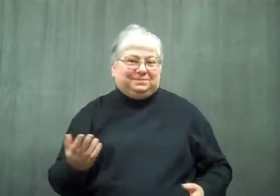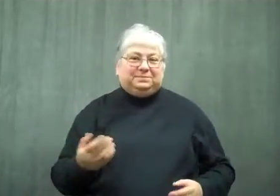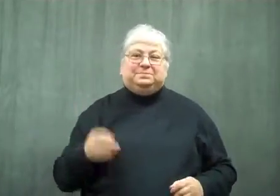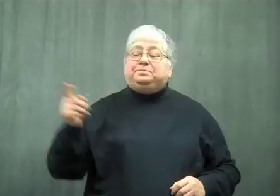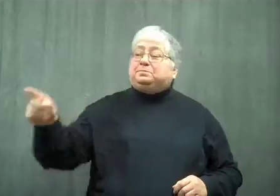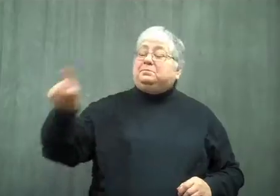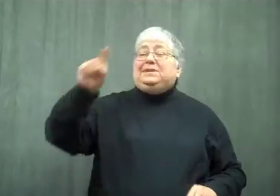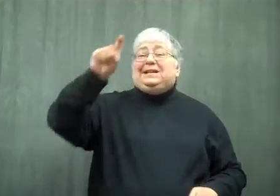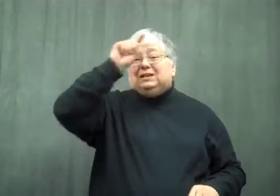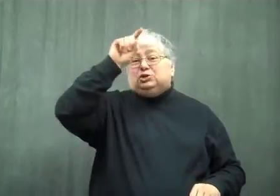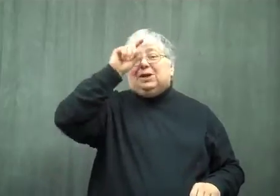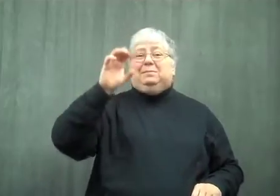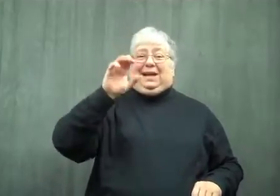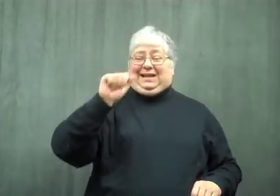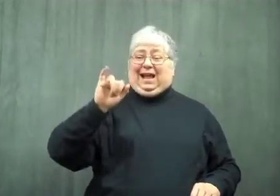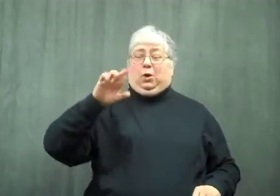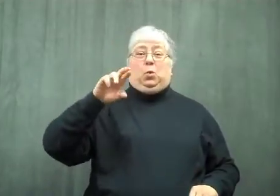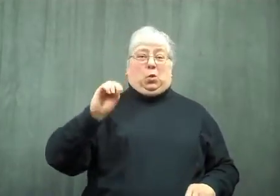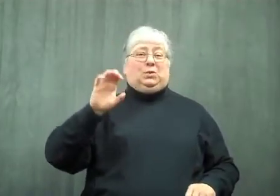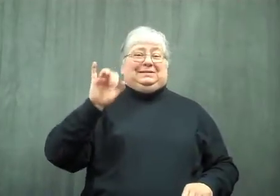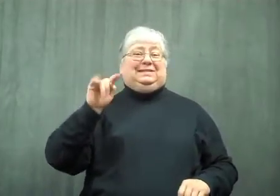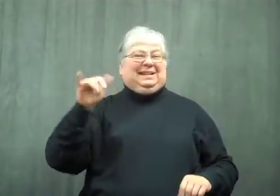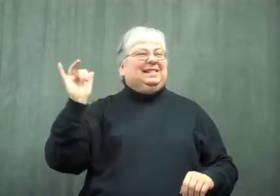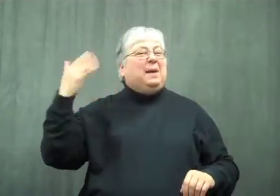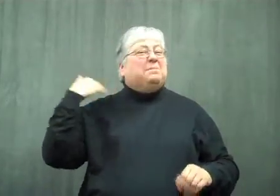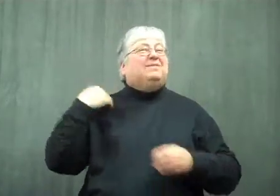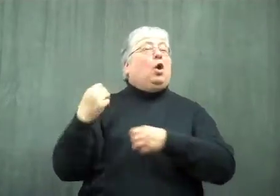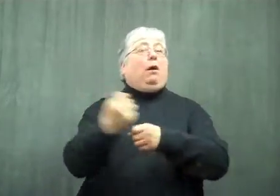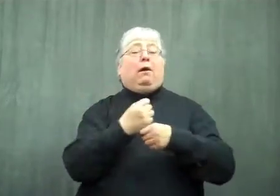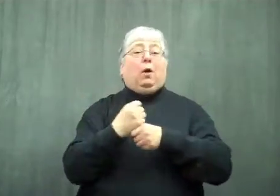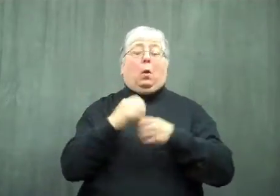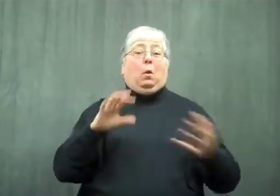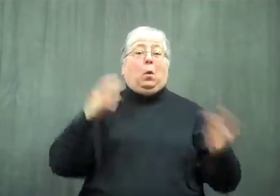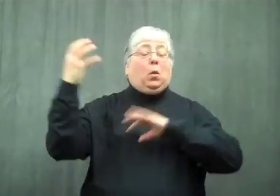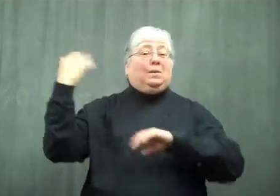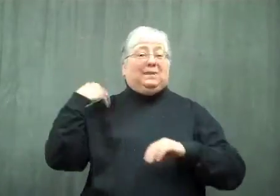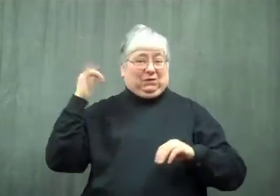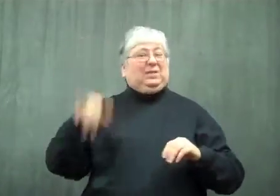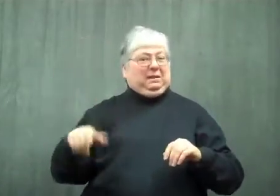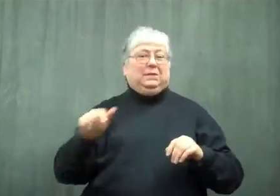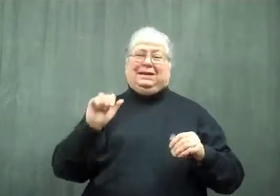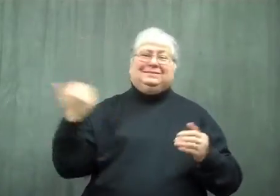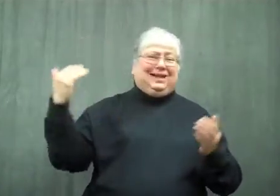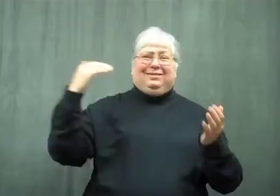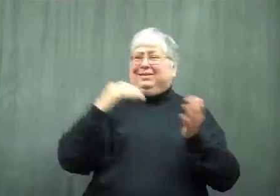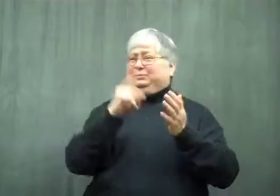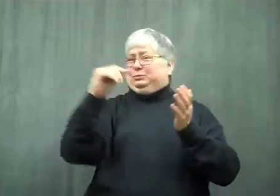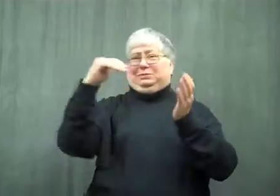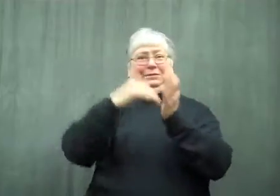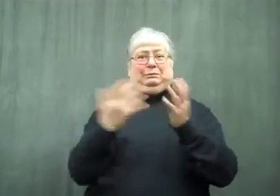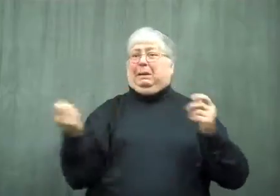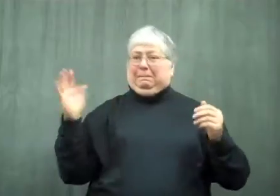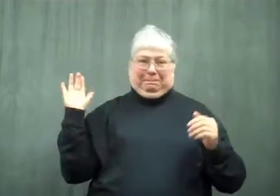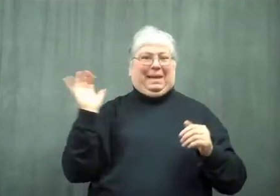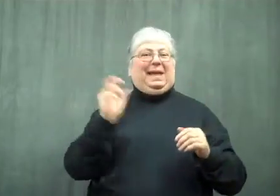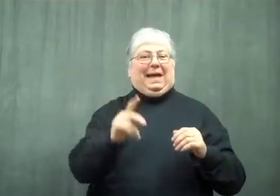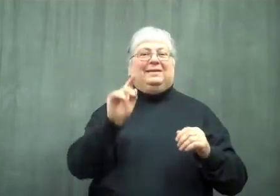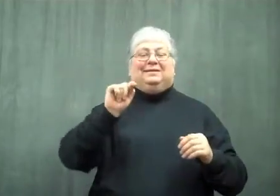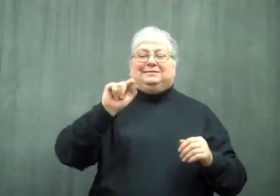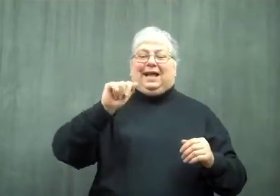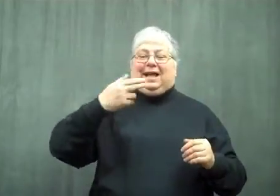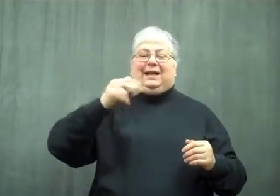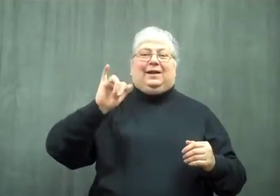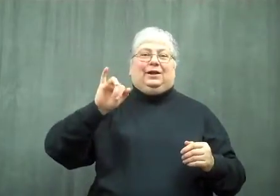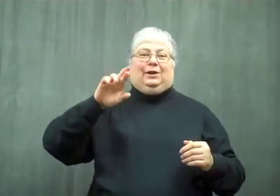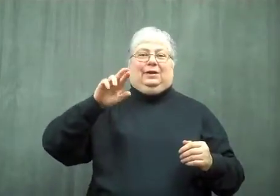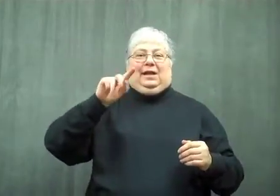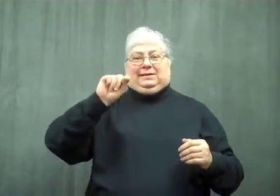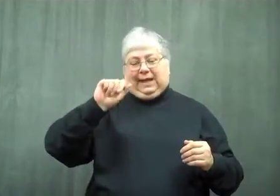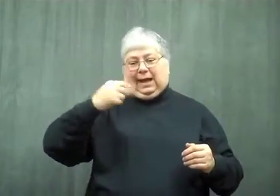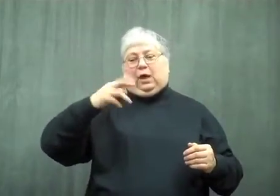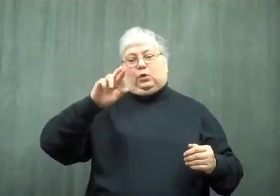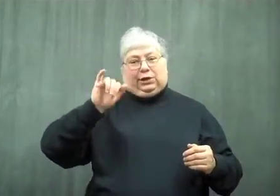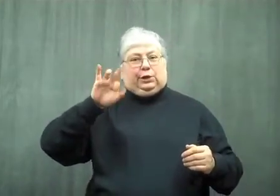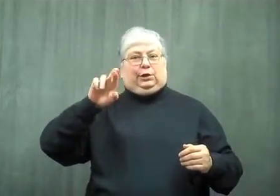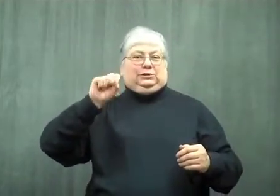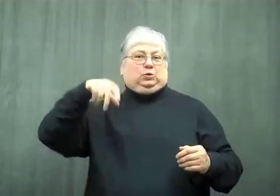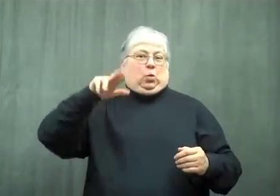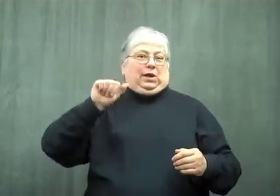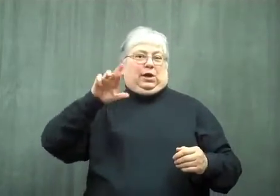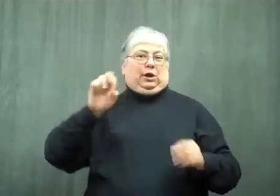In Egypt, tens of thousands returned to Tahrir Square in Cairo where the previous protests were.